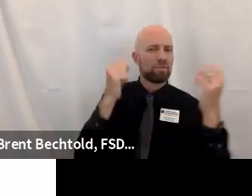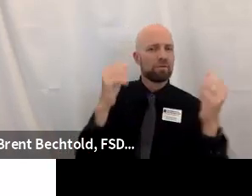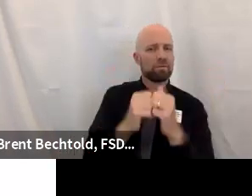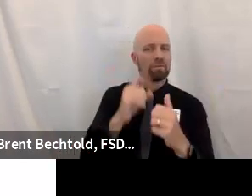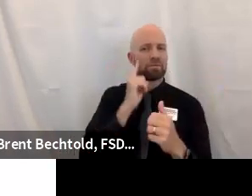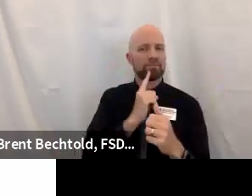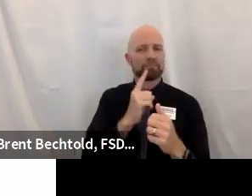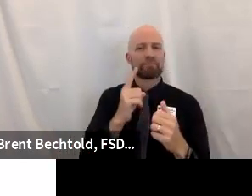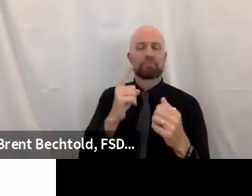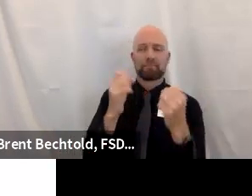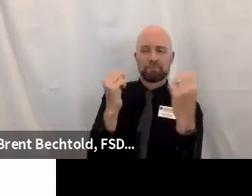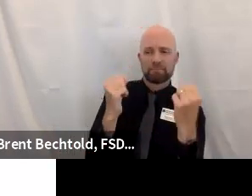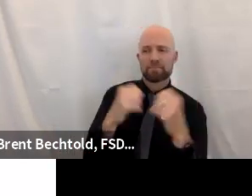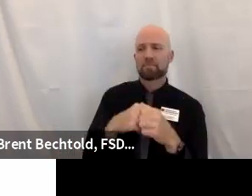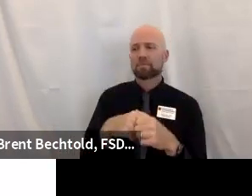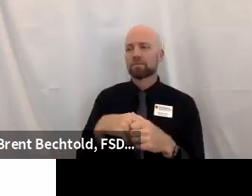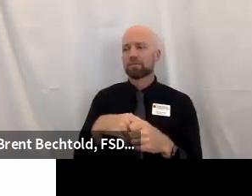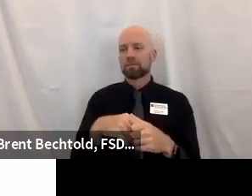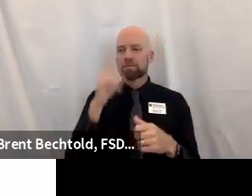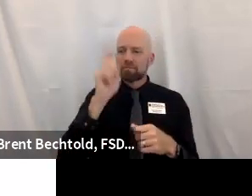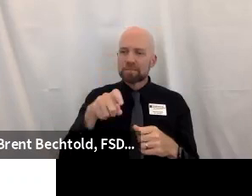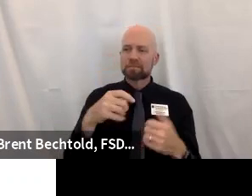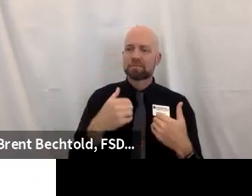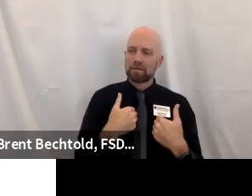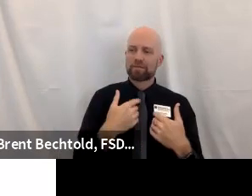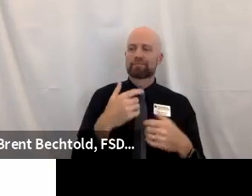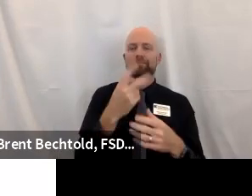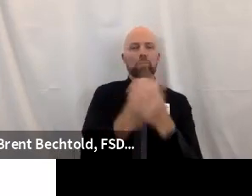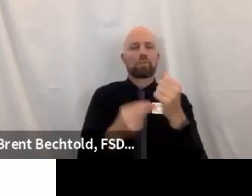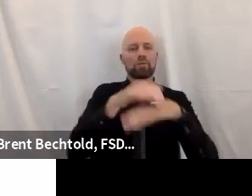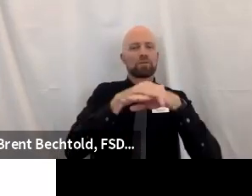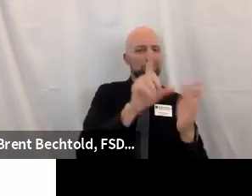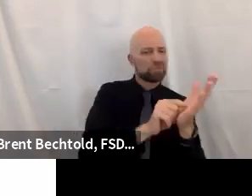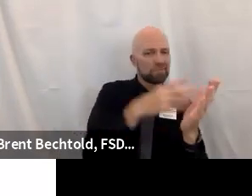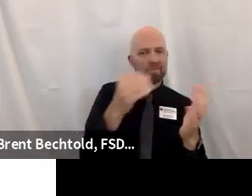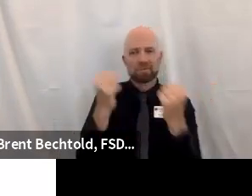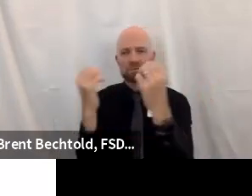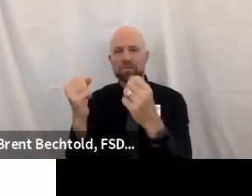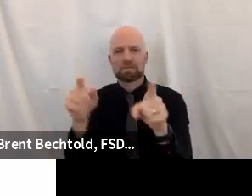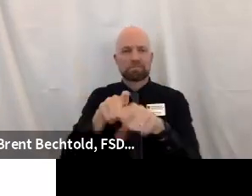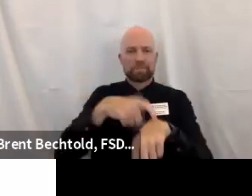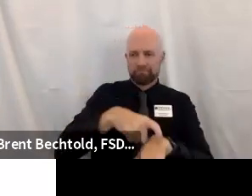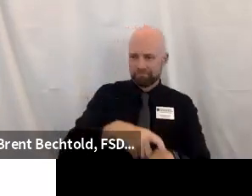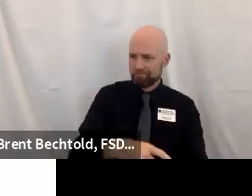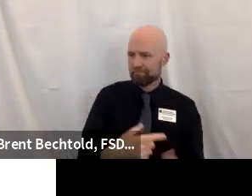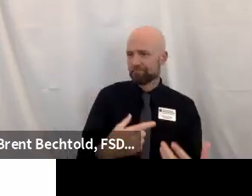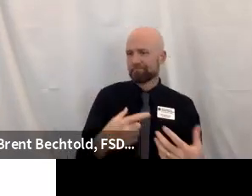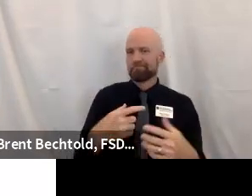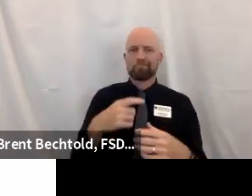And how do read-alouds work with deaf/hard of hearing students? We have to have both the English print